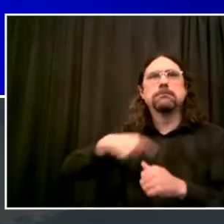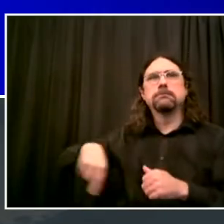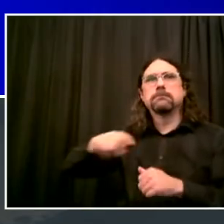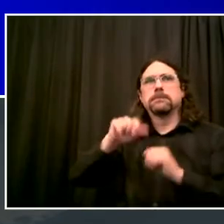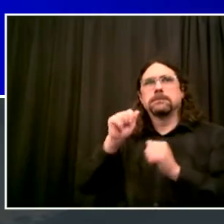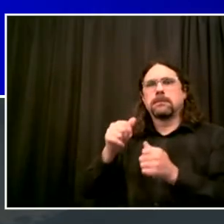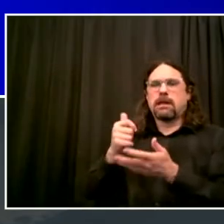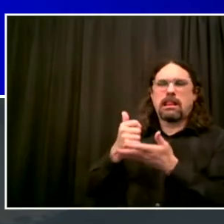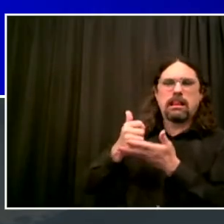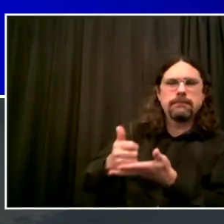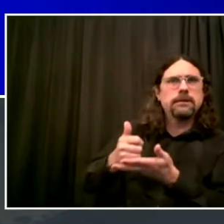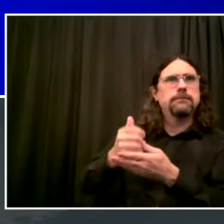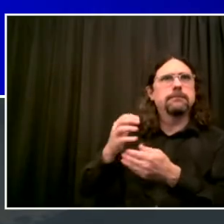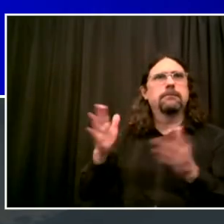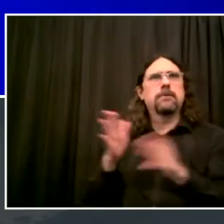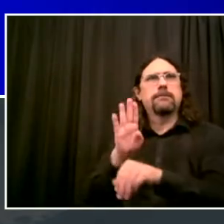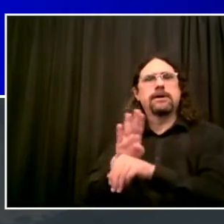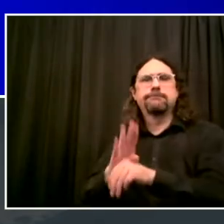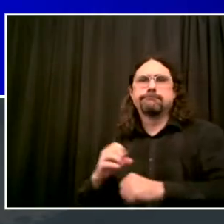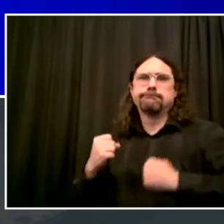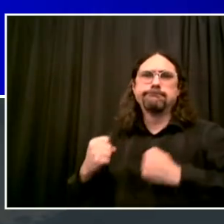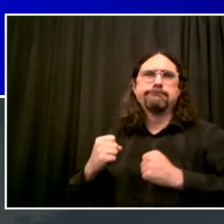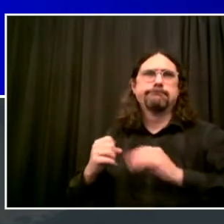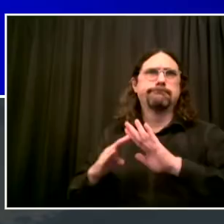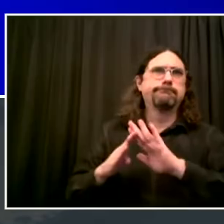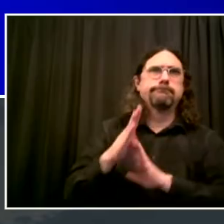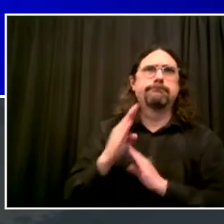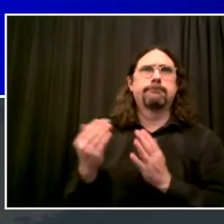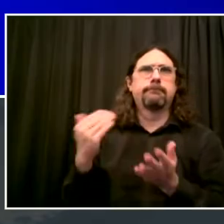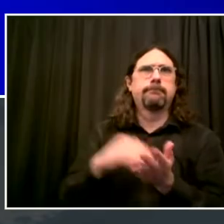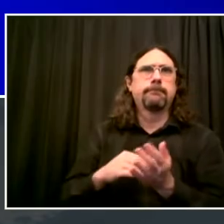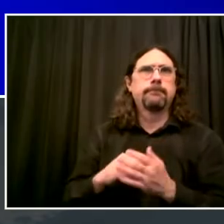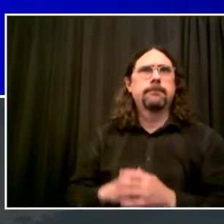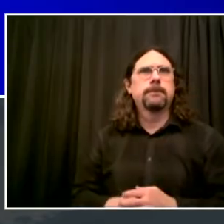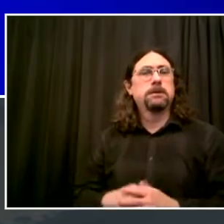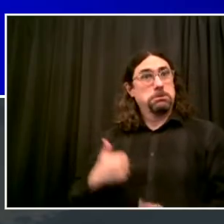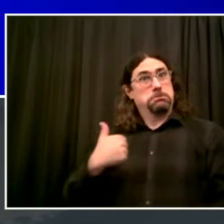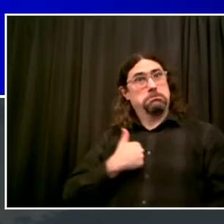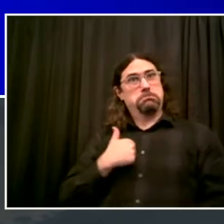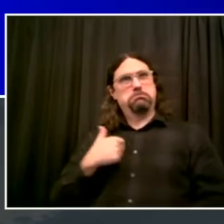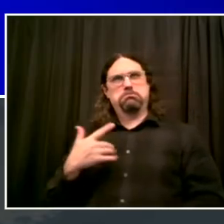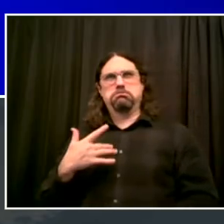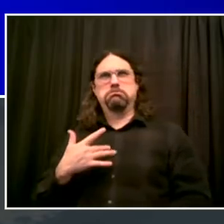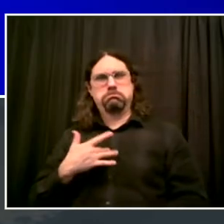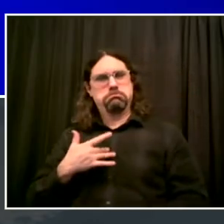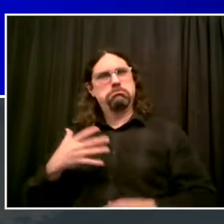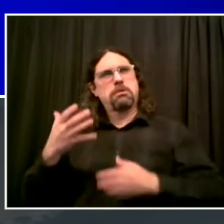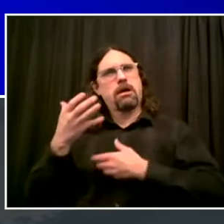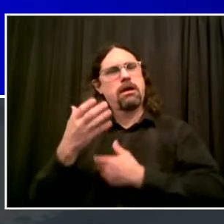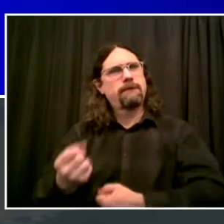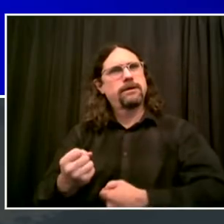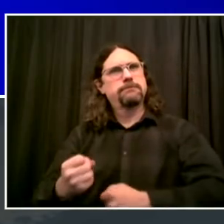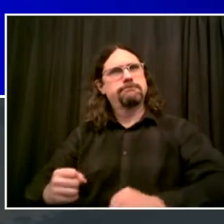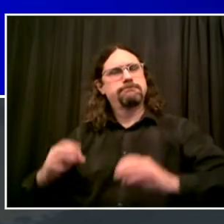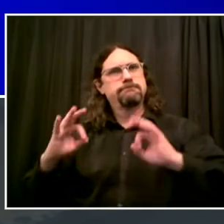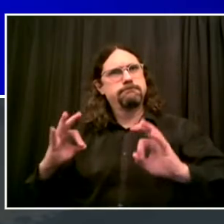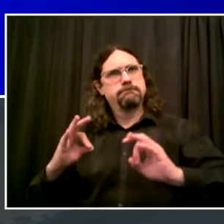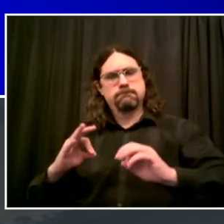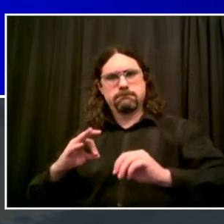ANY ADJUSTMENTS. THEY WILL ALSO HE LPUS WITH